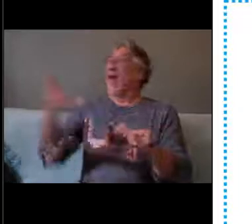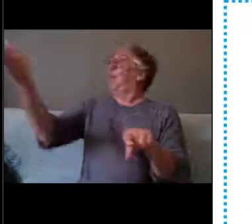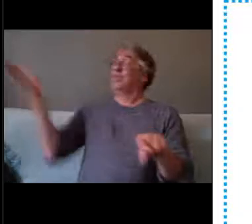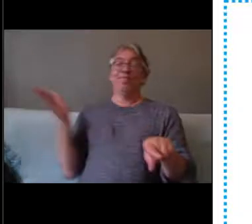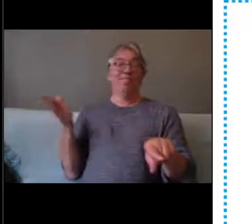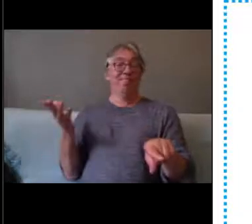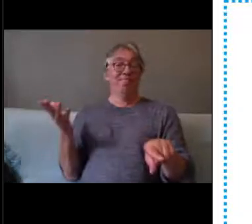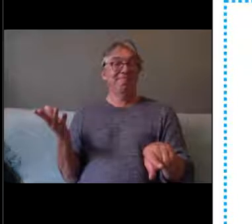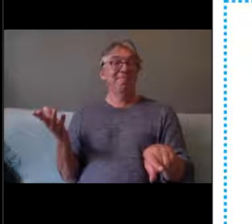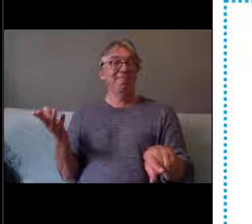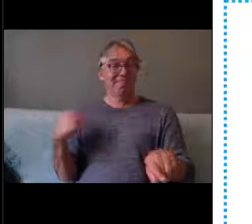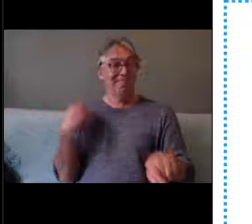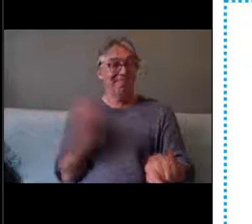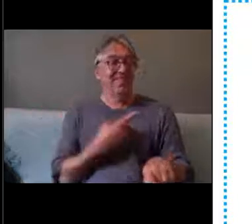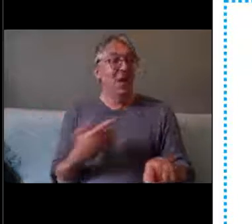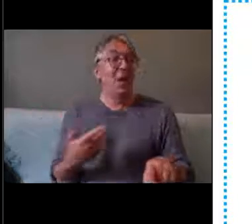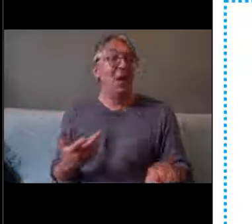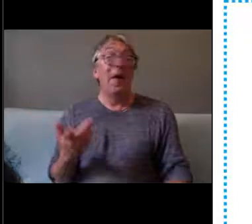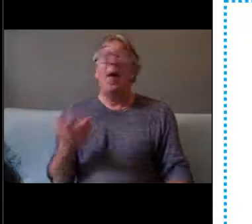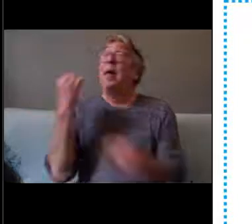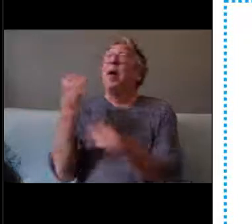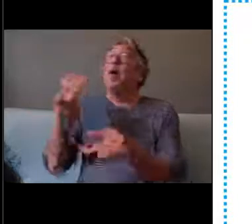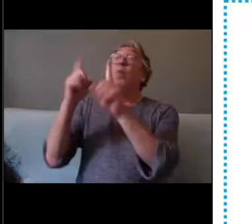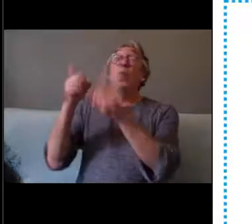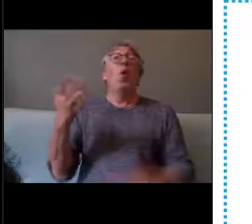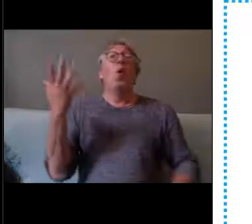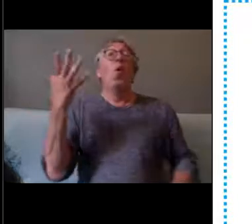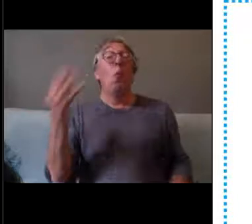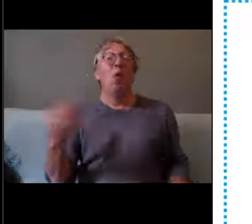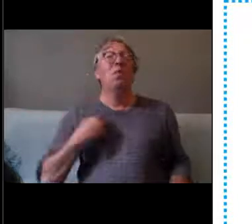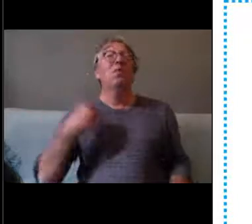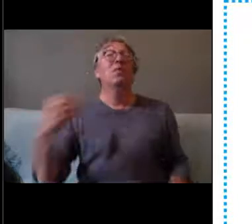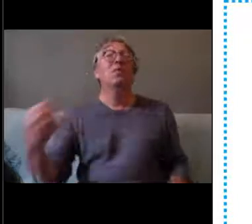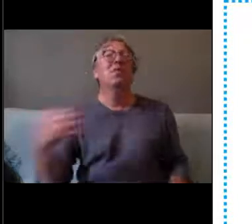that employers only want to hire people with experience.